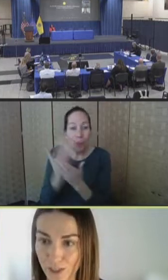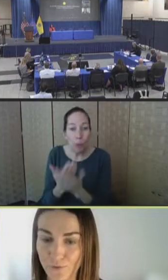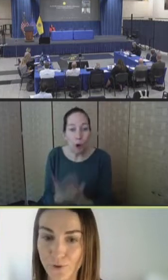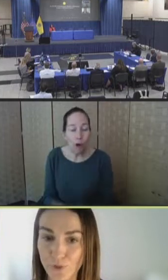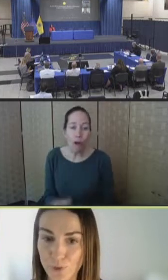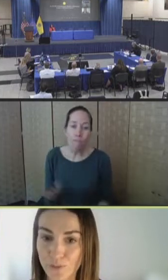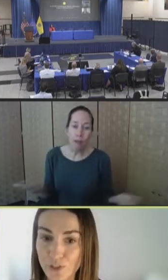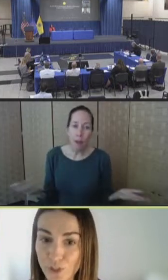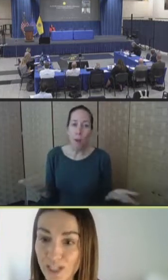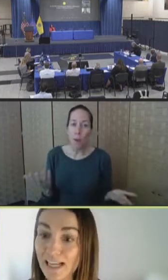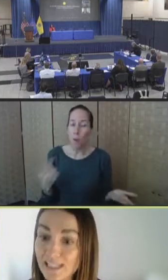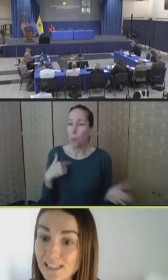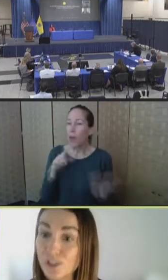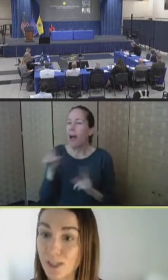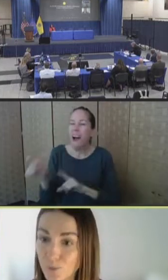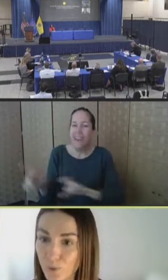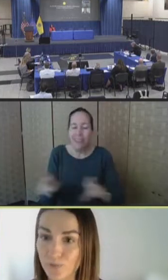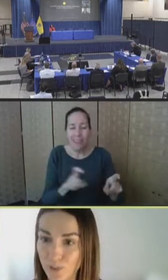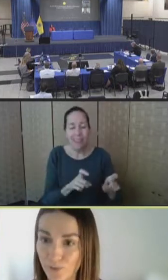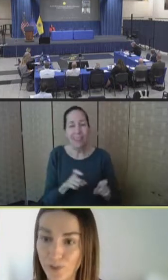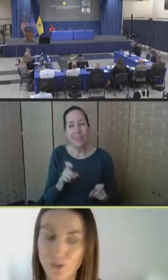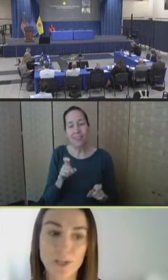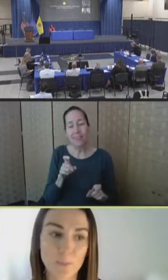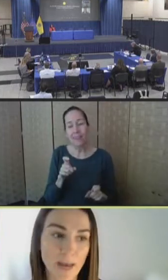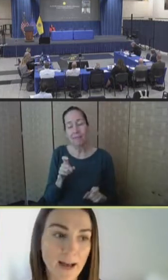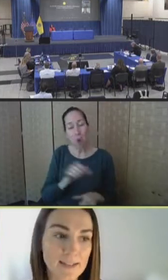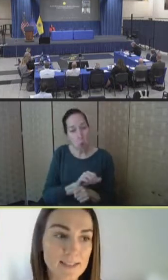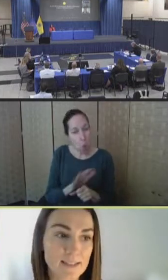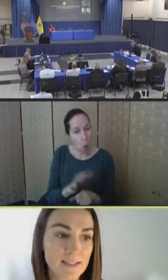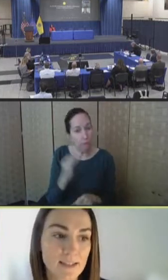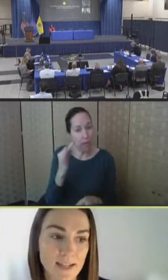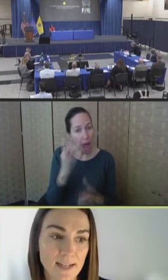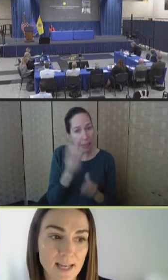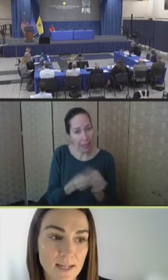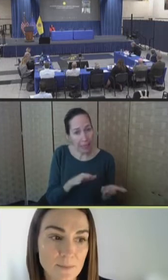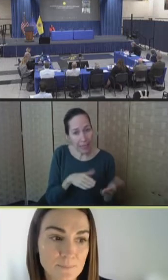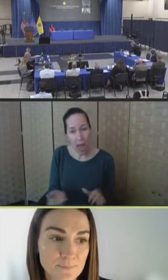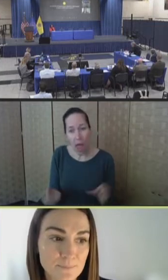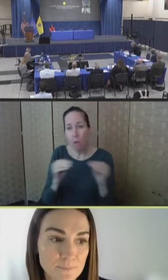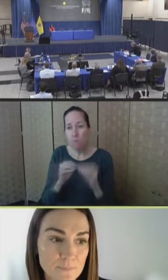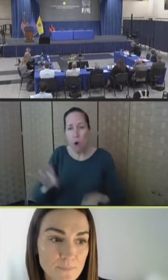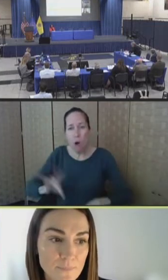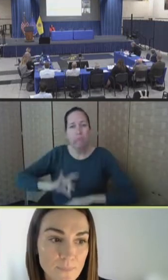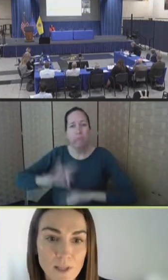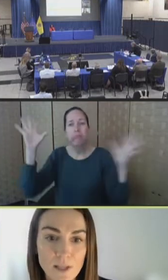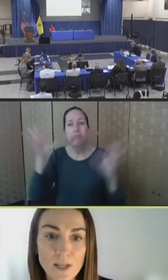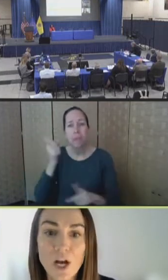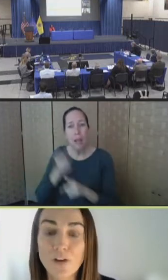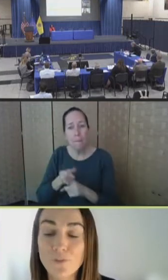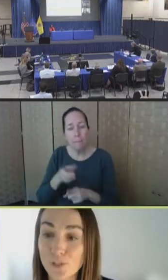for those who have endured it. Is there some sort of differential impact? Next slide. Of course,